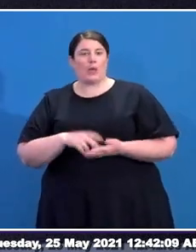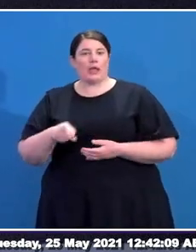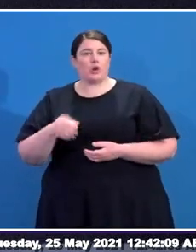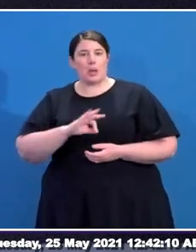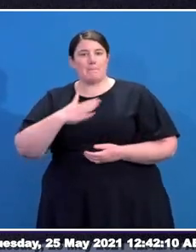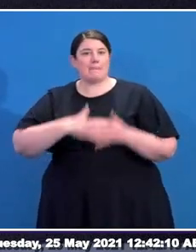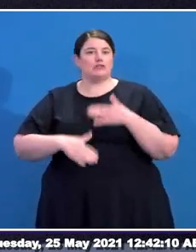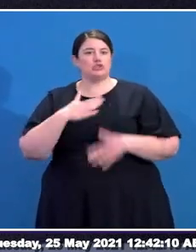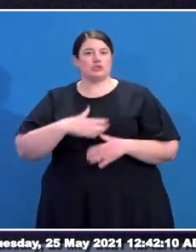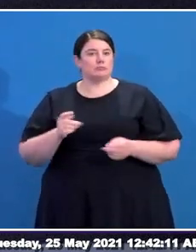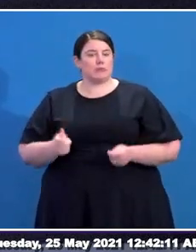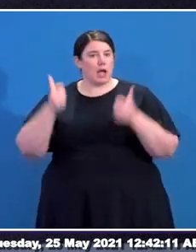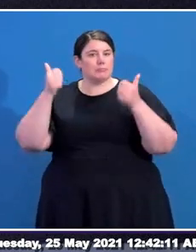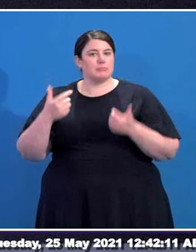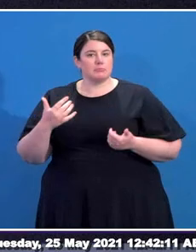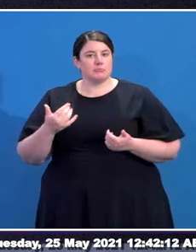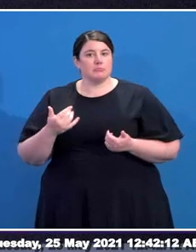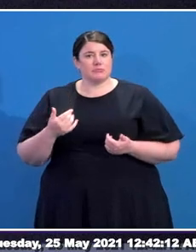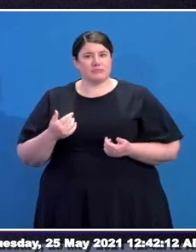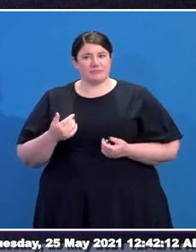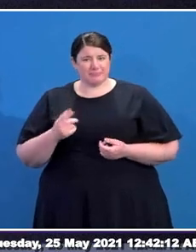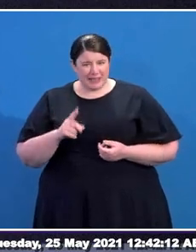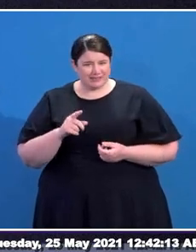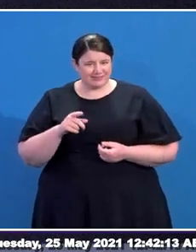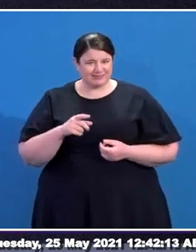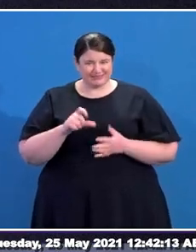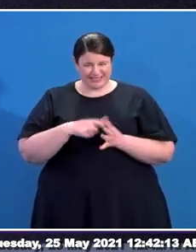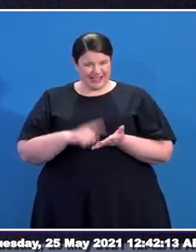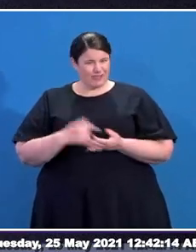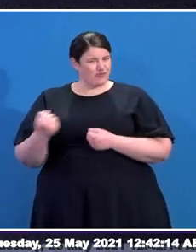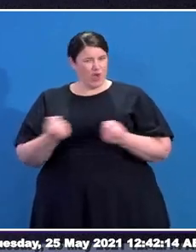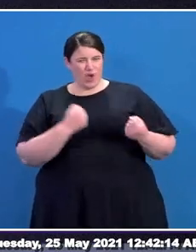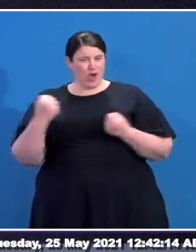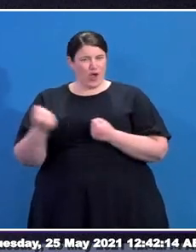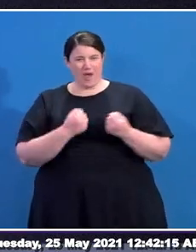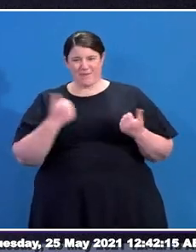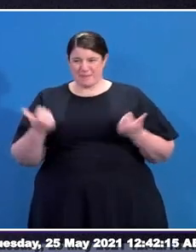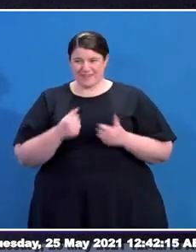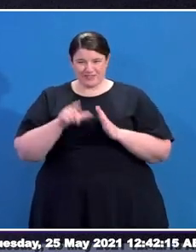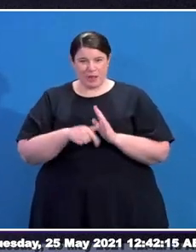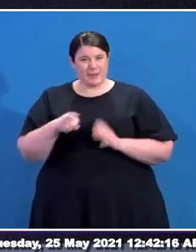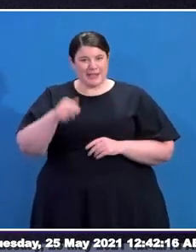Carl has been on drives many, many times and been on red traffic lights and green.